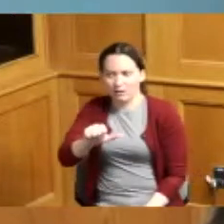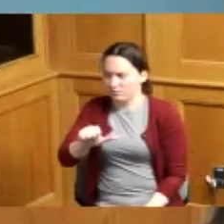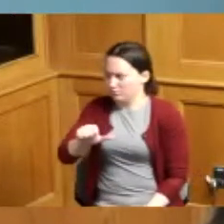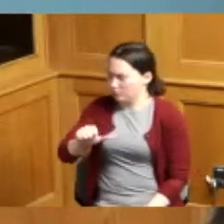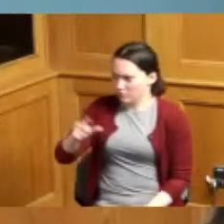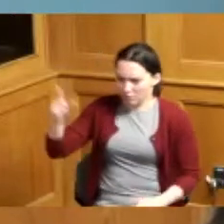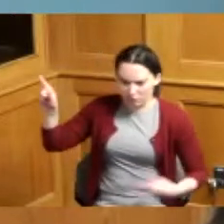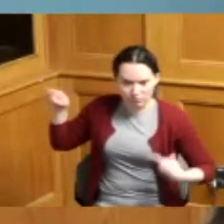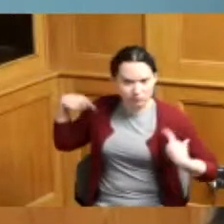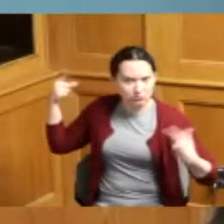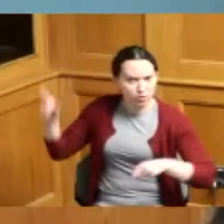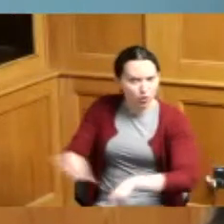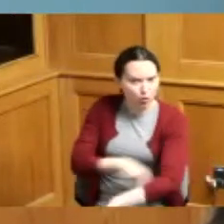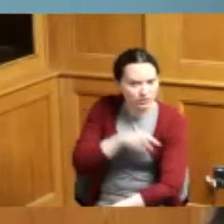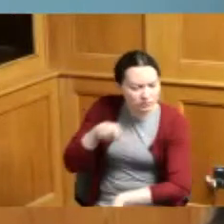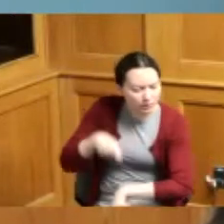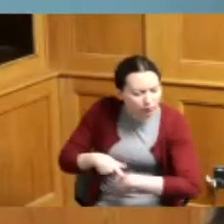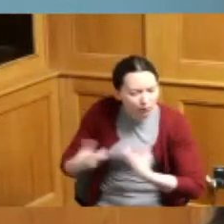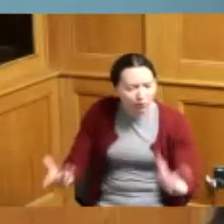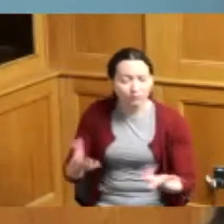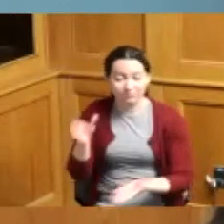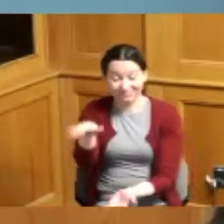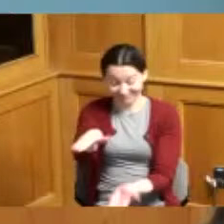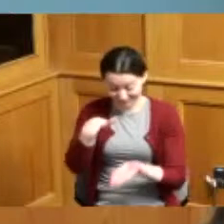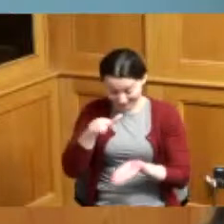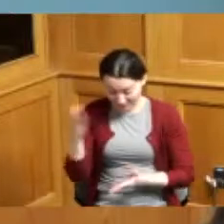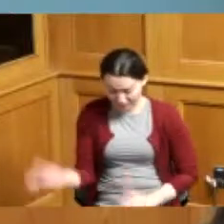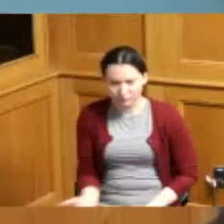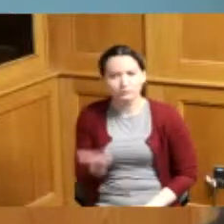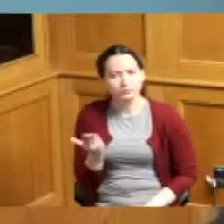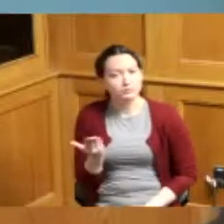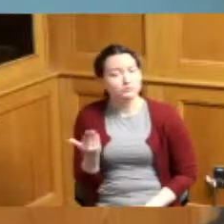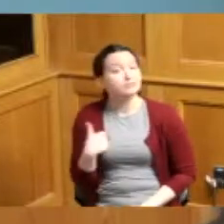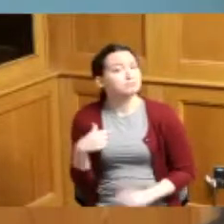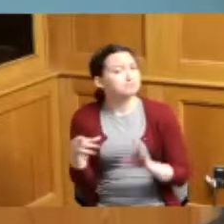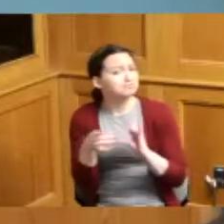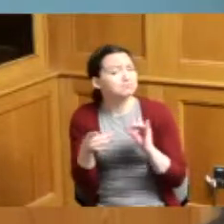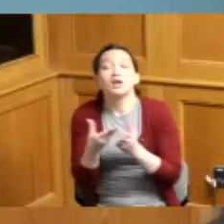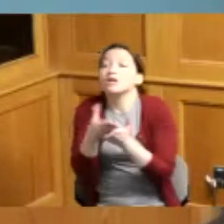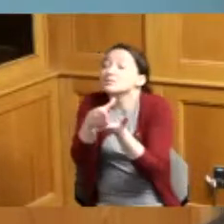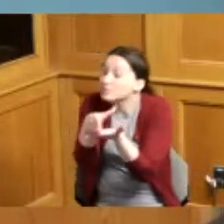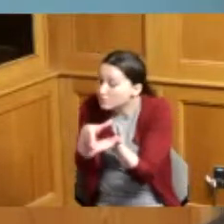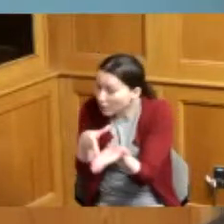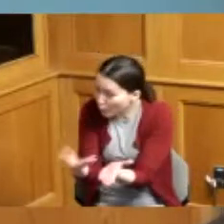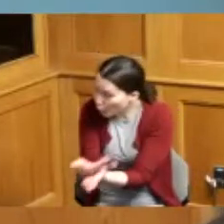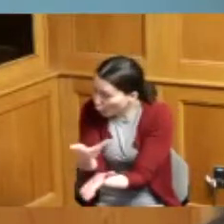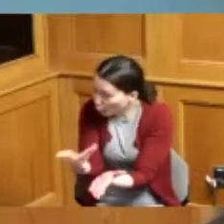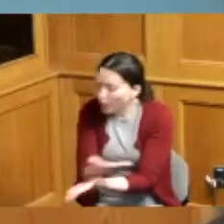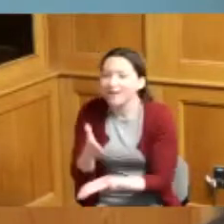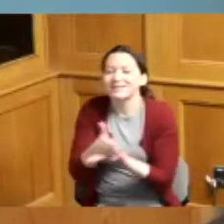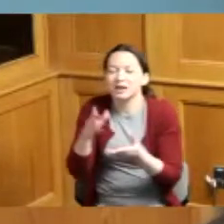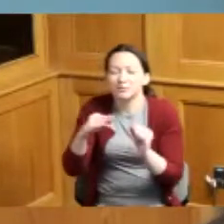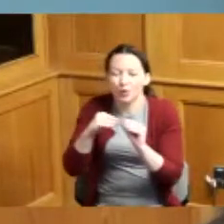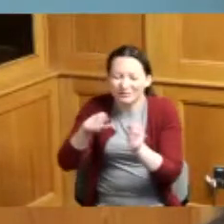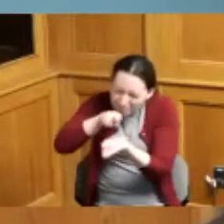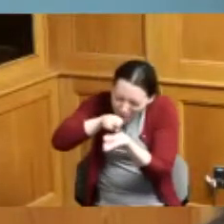while so when we got this document as I said there was some new stuff some more specific information